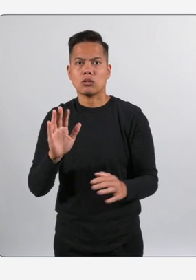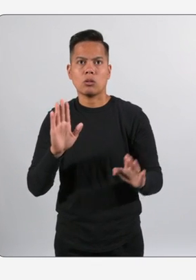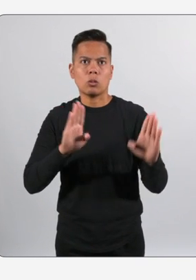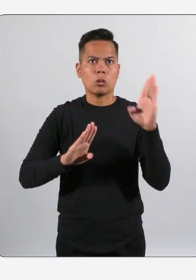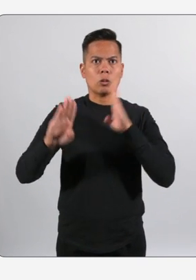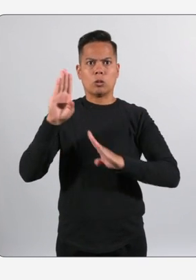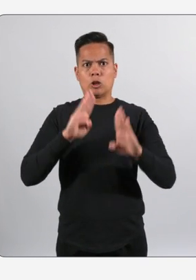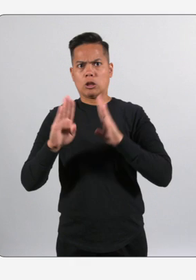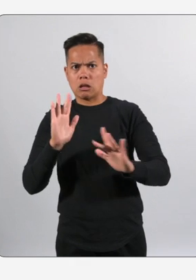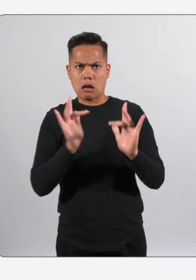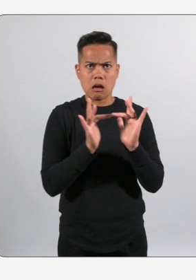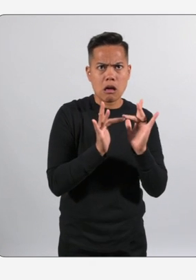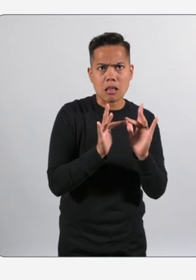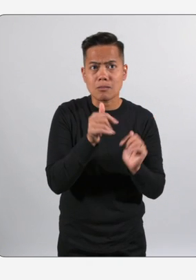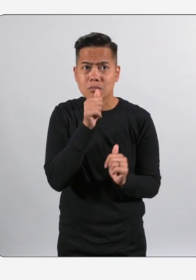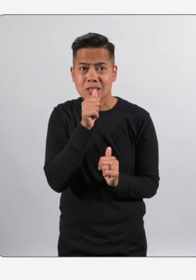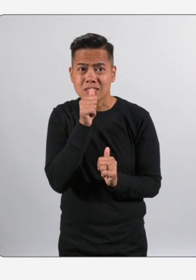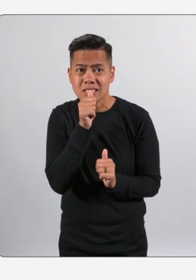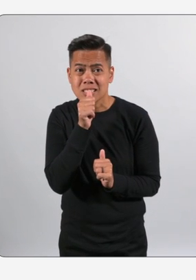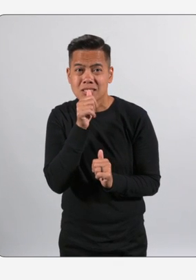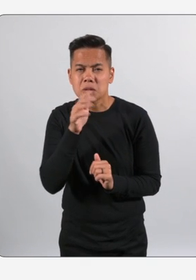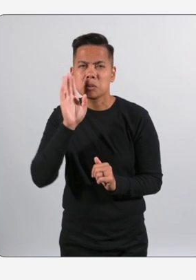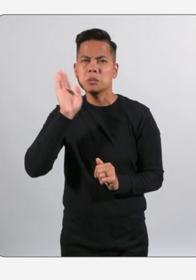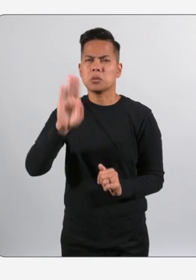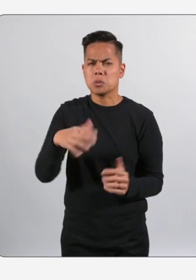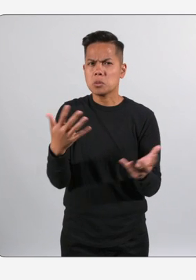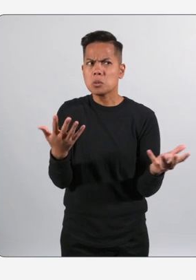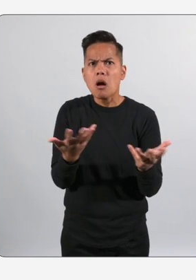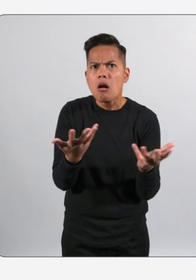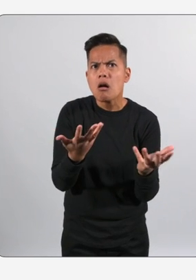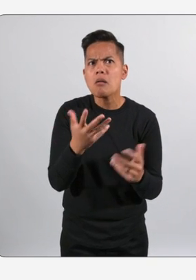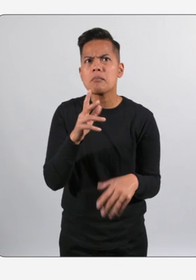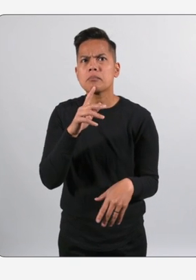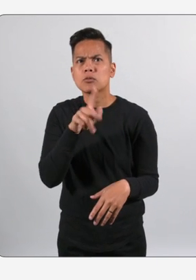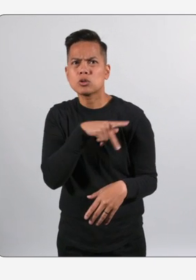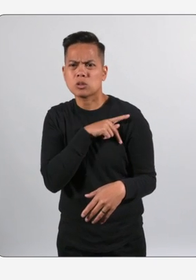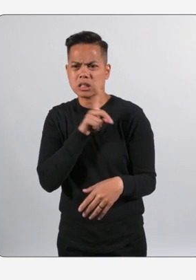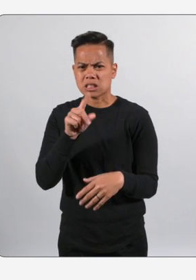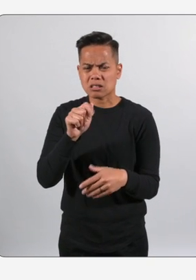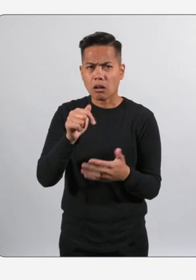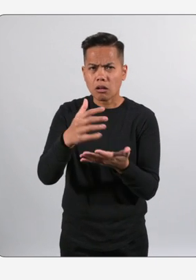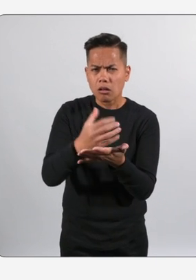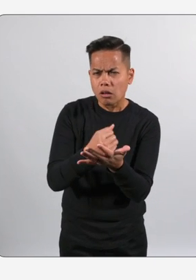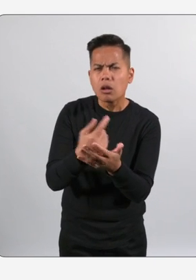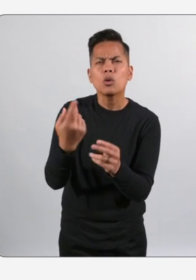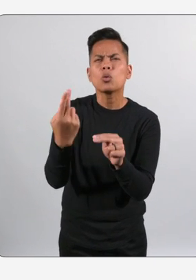They want to know what personal data brands are collecting and how they are using it. And regulators around the world